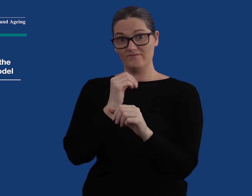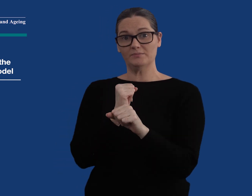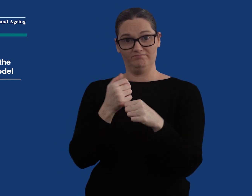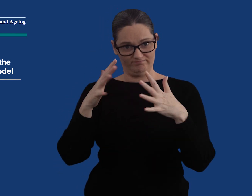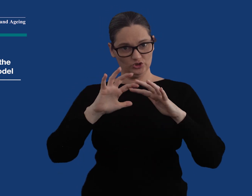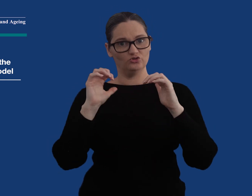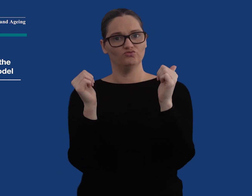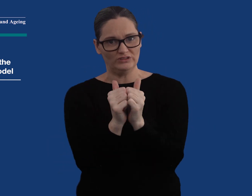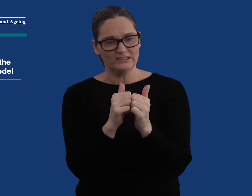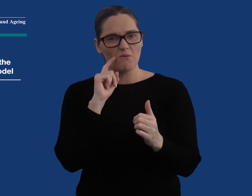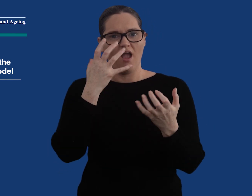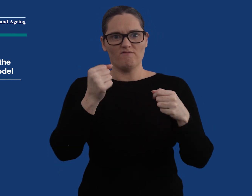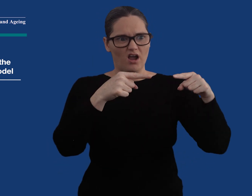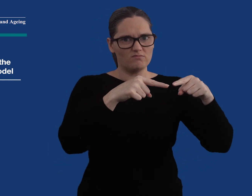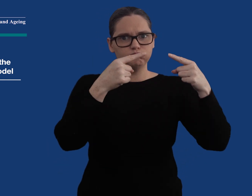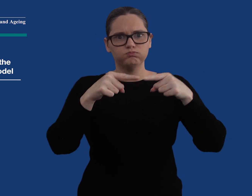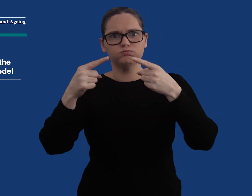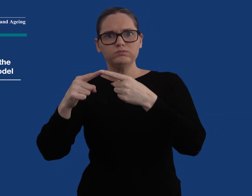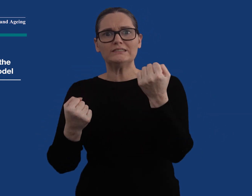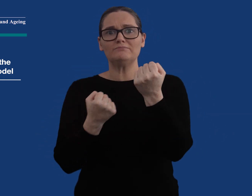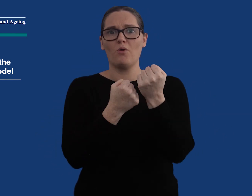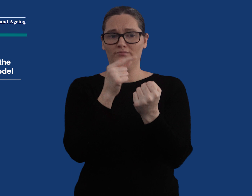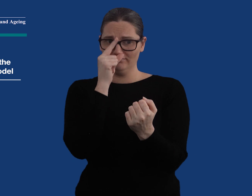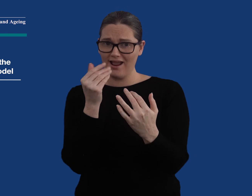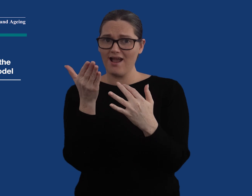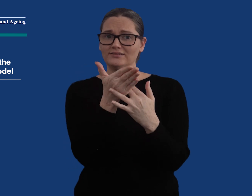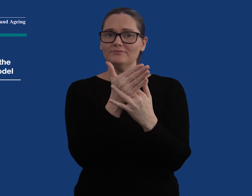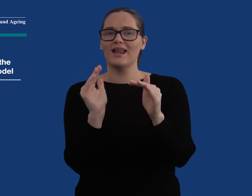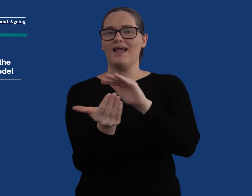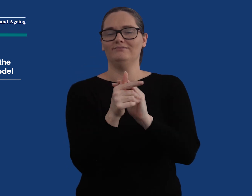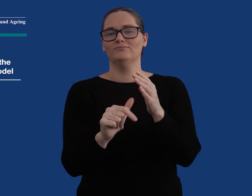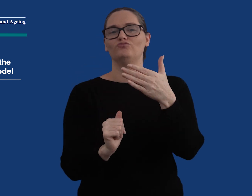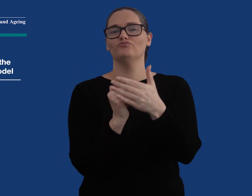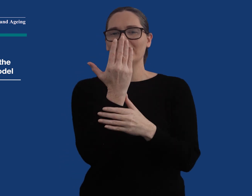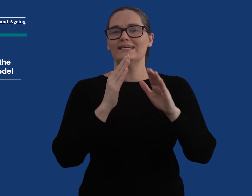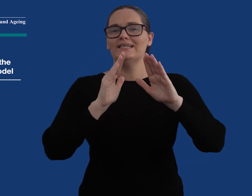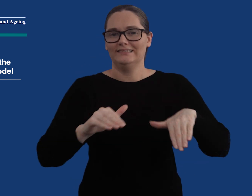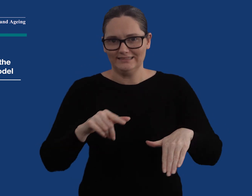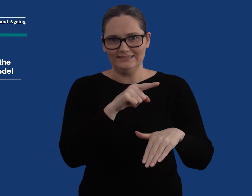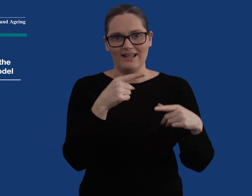Governments have agreed there will be a range of different supports available under Thriving Kids